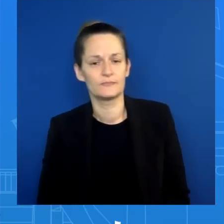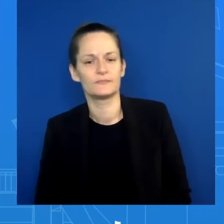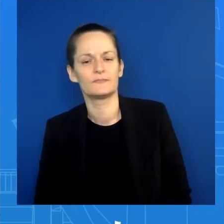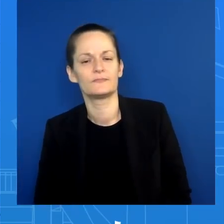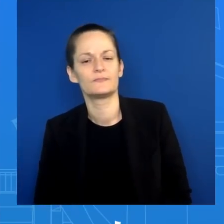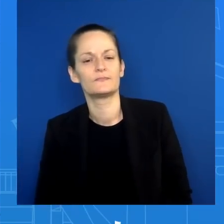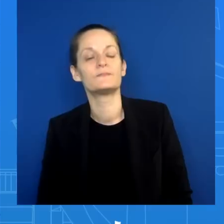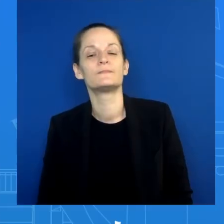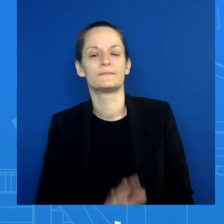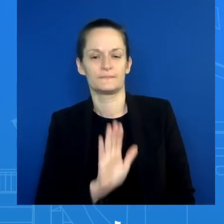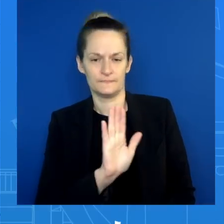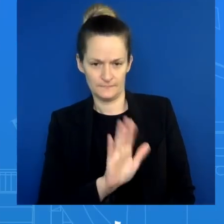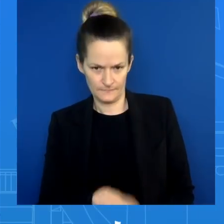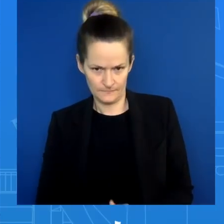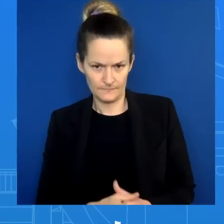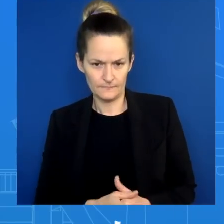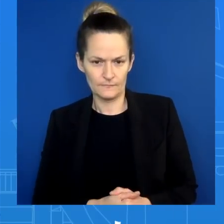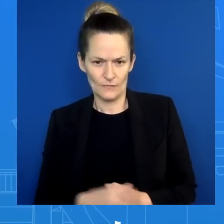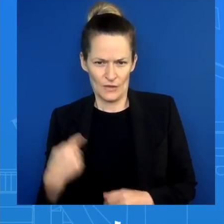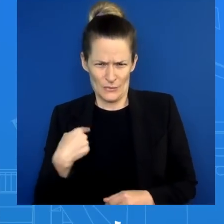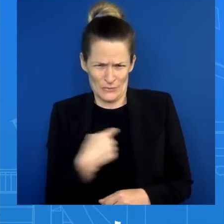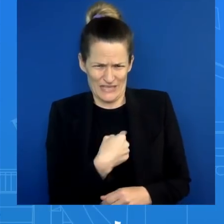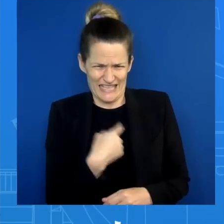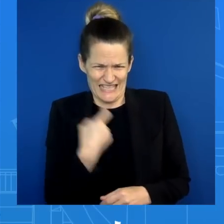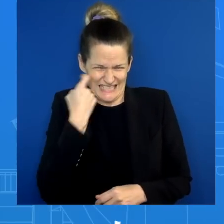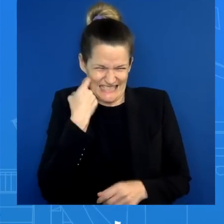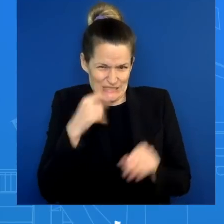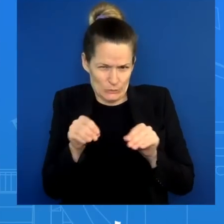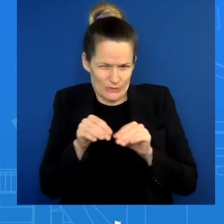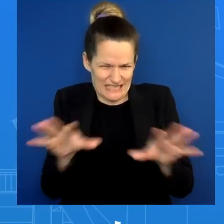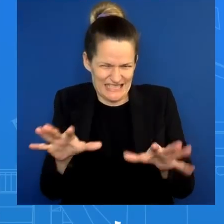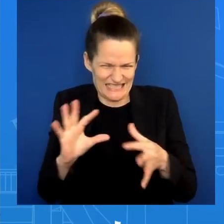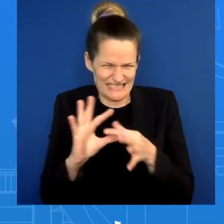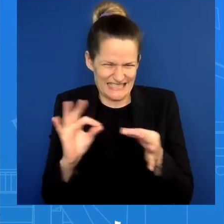I talked about the Texas the Texas decision yesterday,